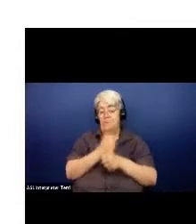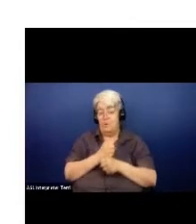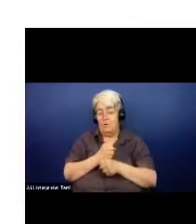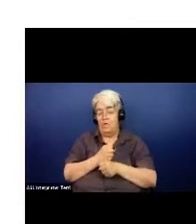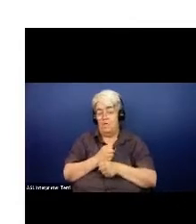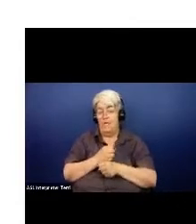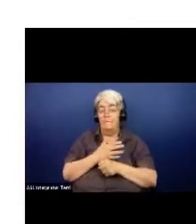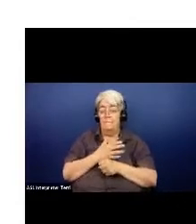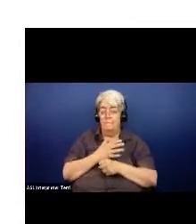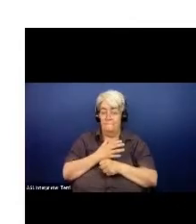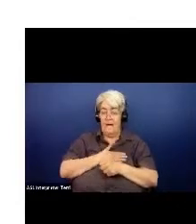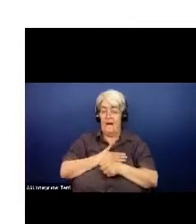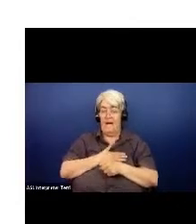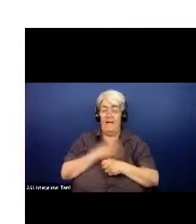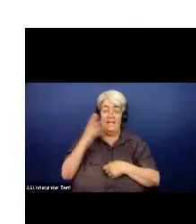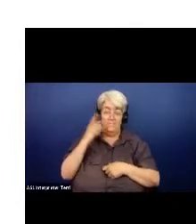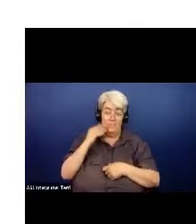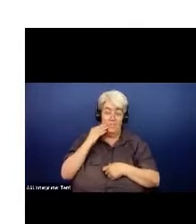my journey was I suffered anoxia,